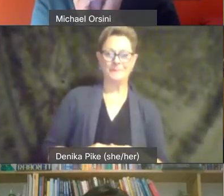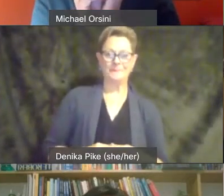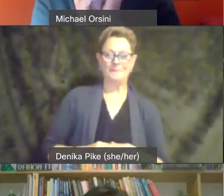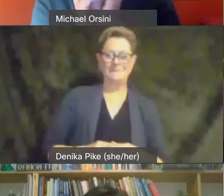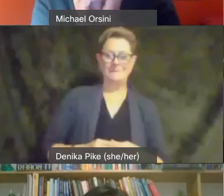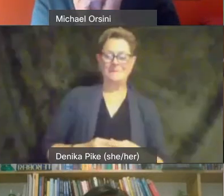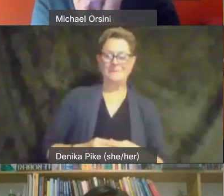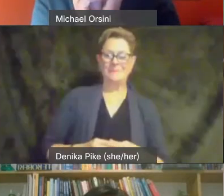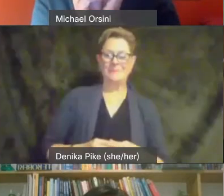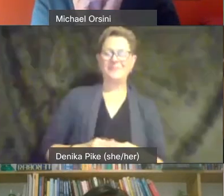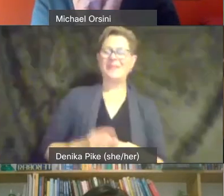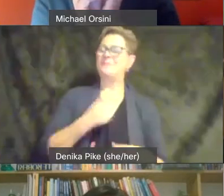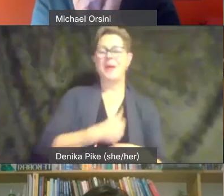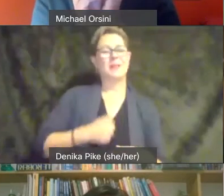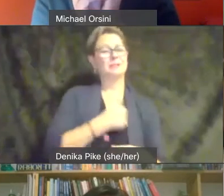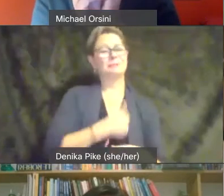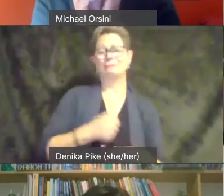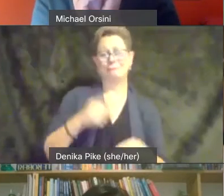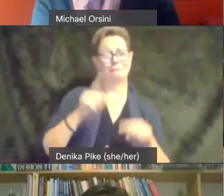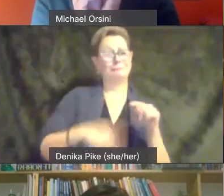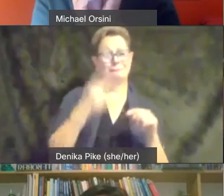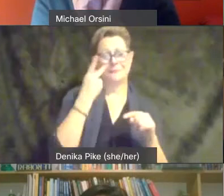There's only 1 problem can't split. My question is anymore.